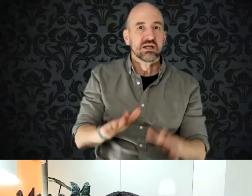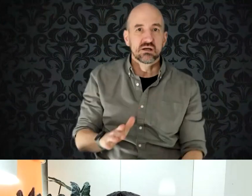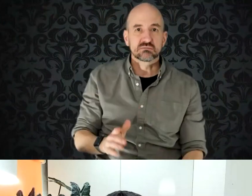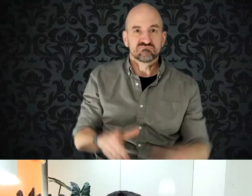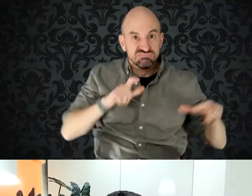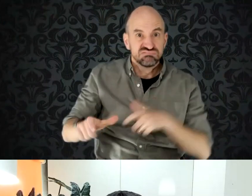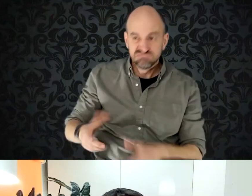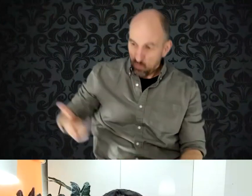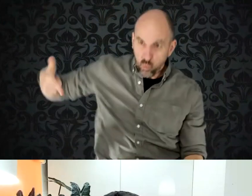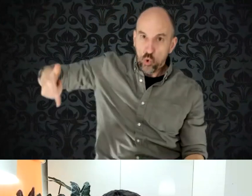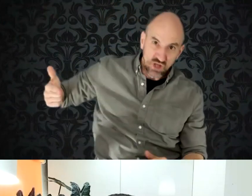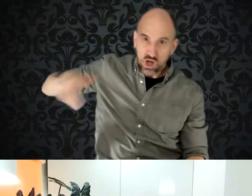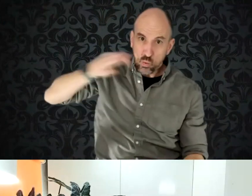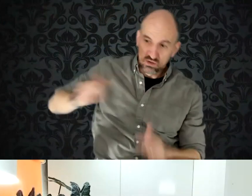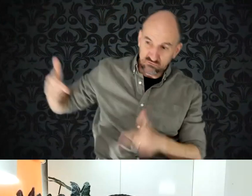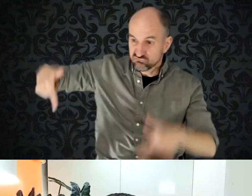scorching light. The main thing, which I